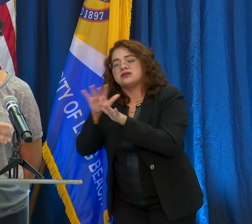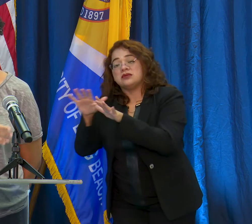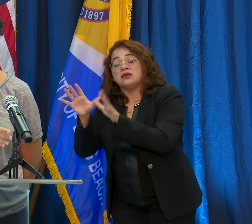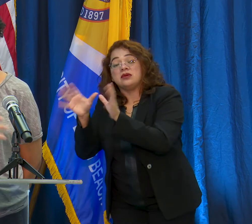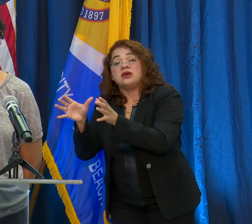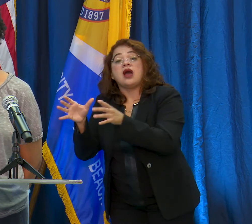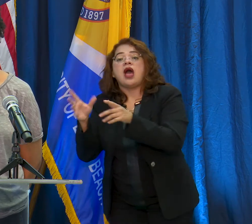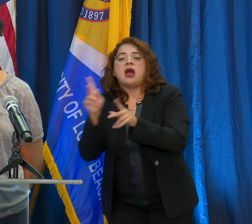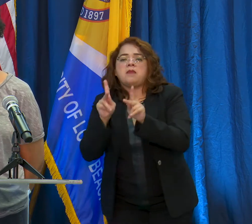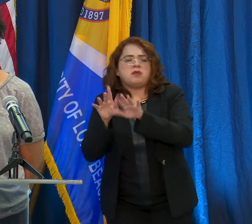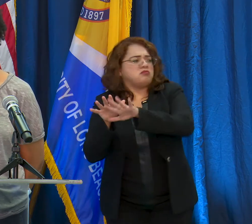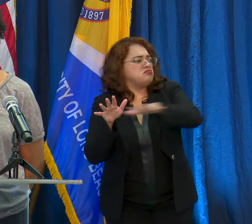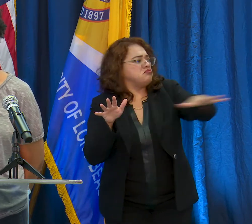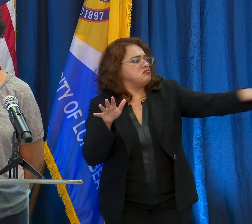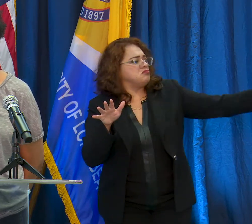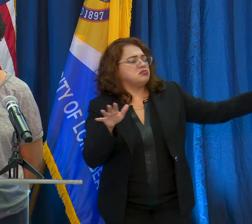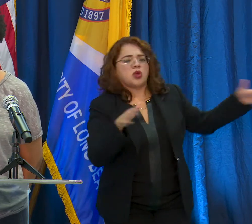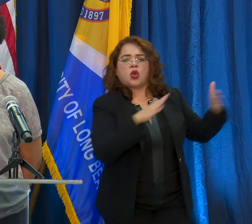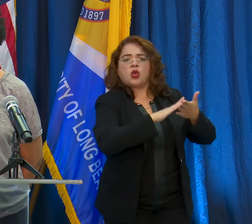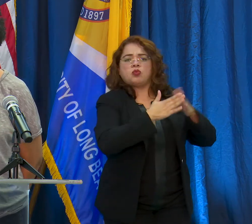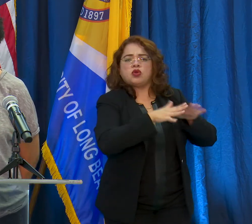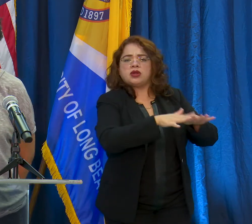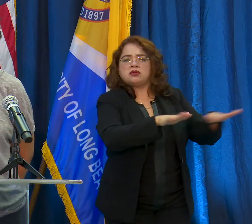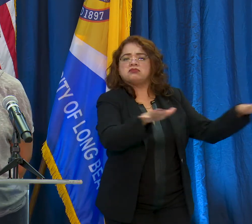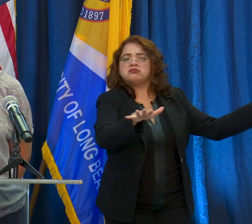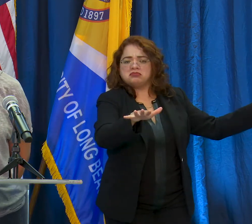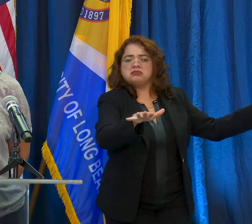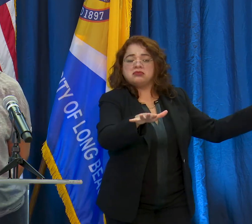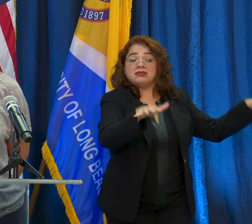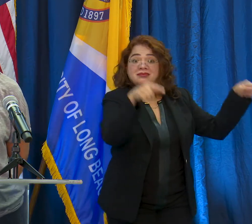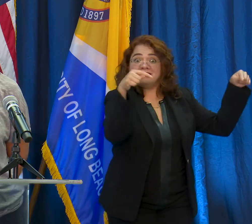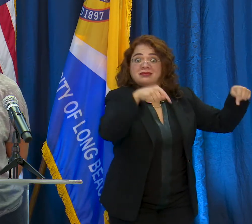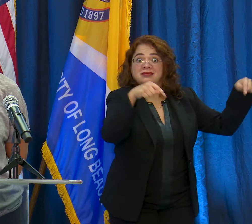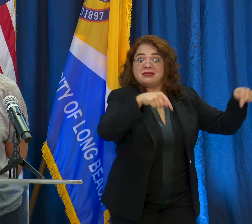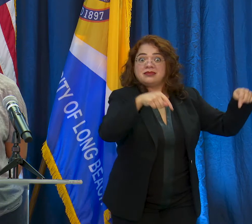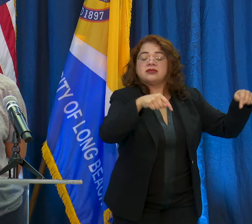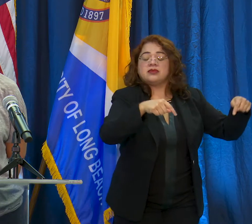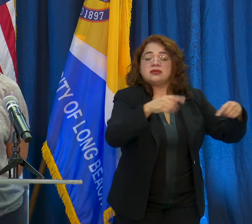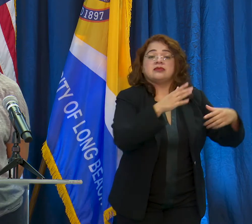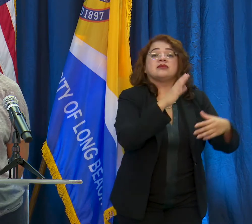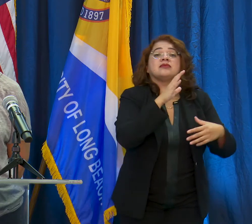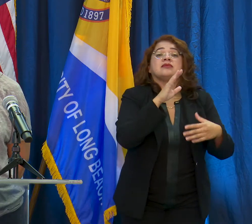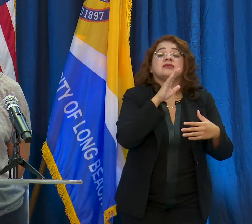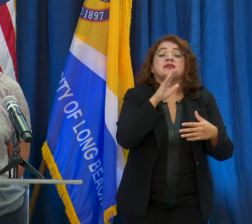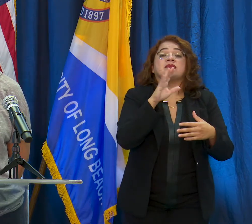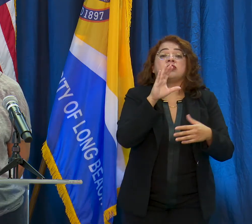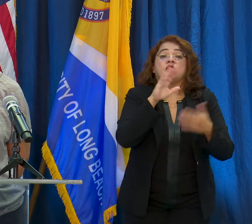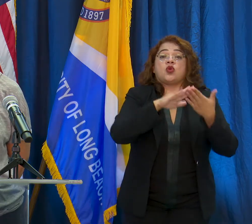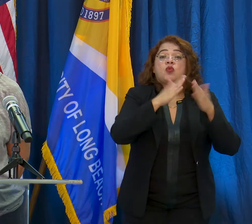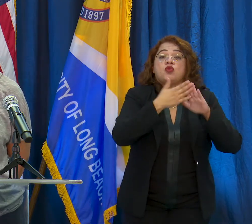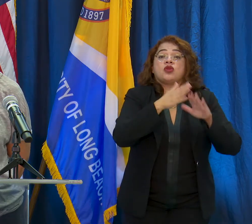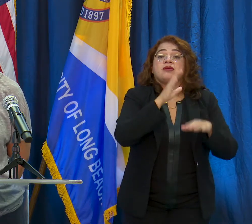facilities in the community-- so the median age of community cases